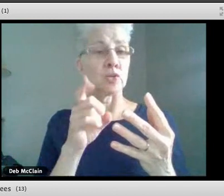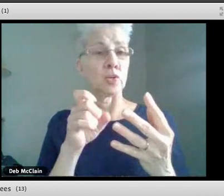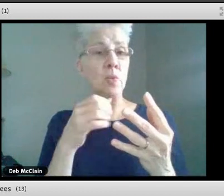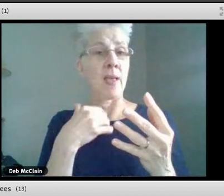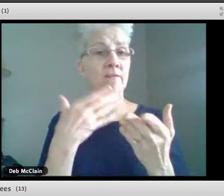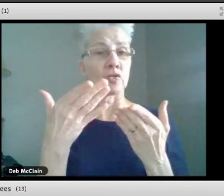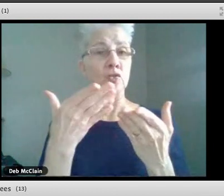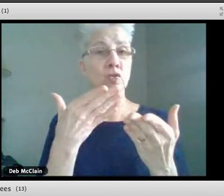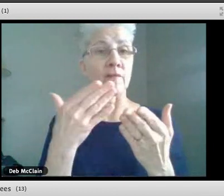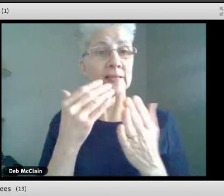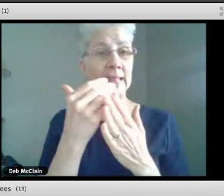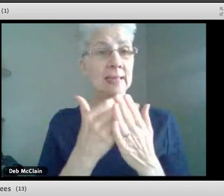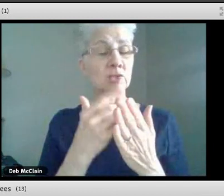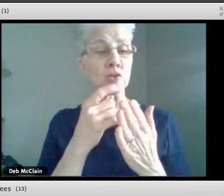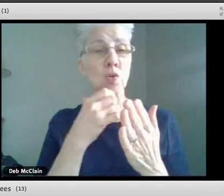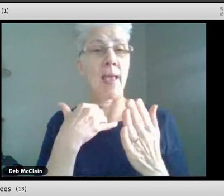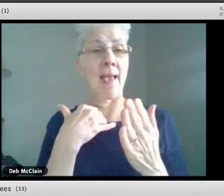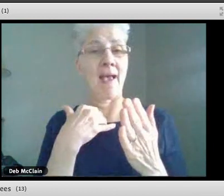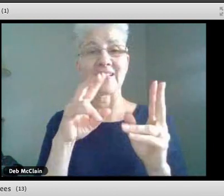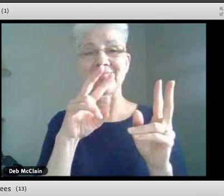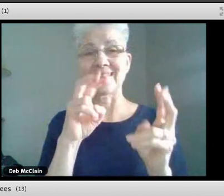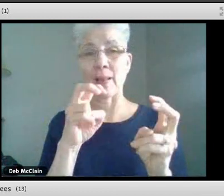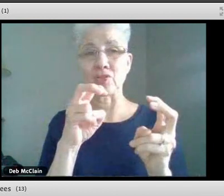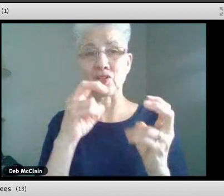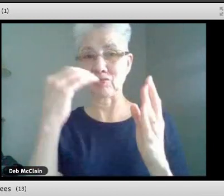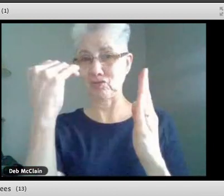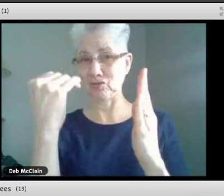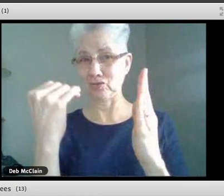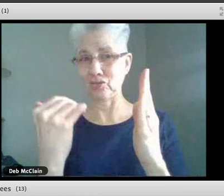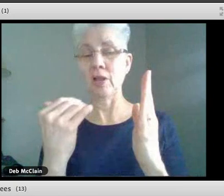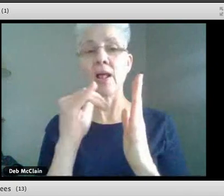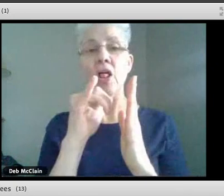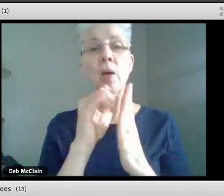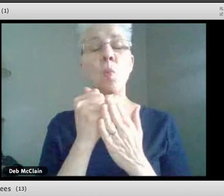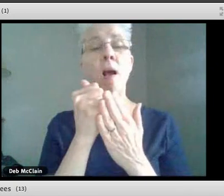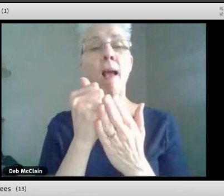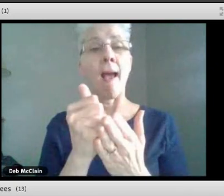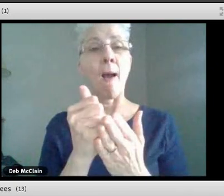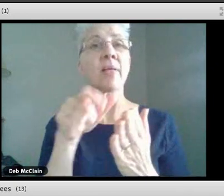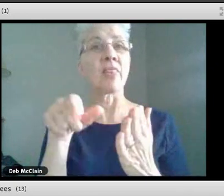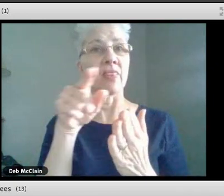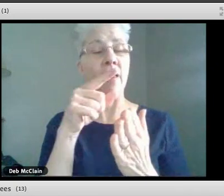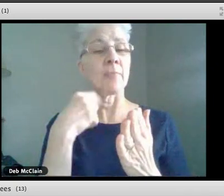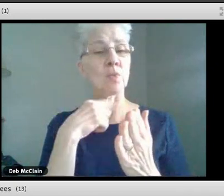Do you have subject-matter resources that are going to help them? And we do, and, like I said, I'll show you some of those.